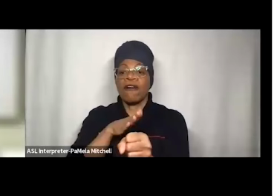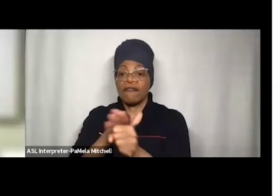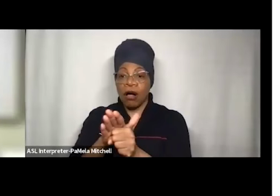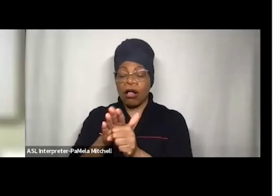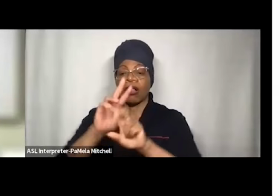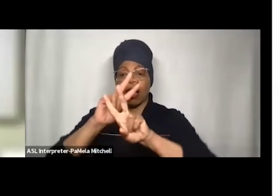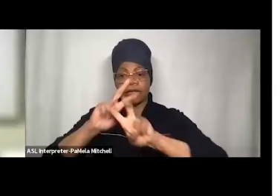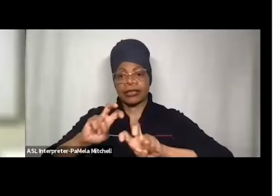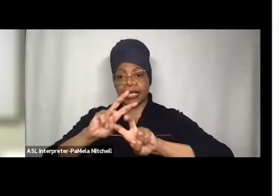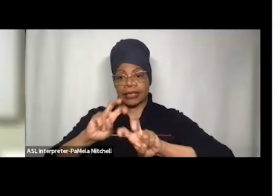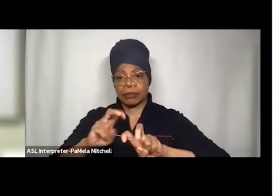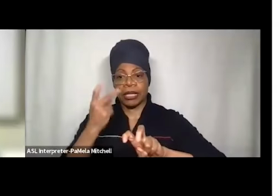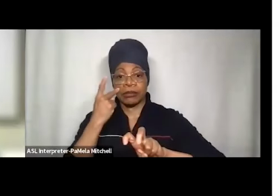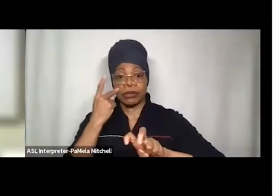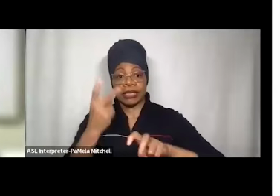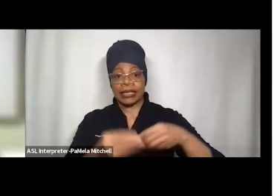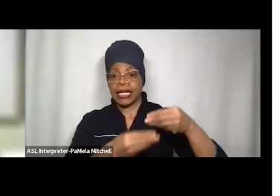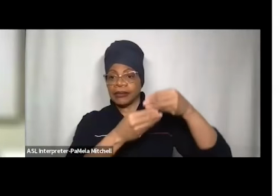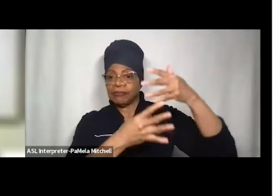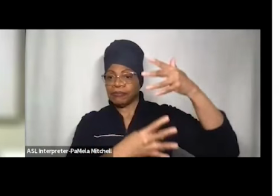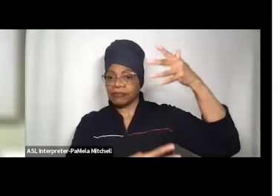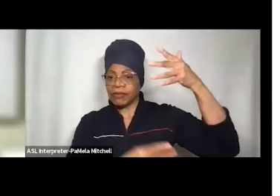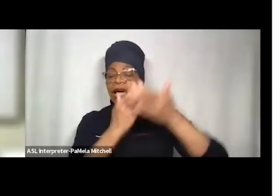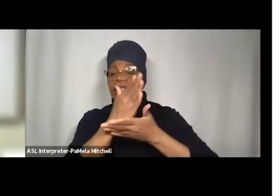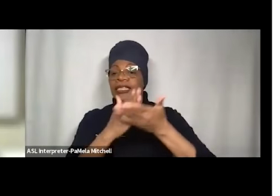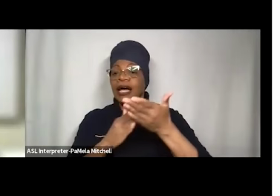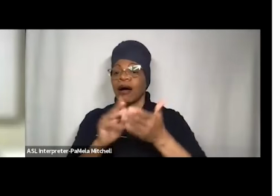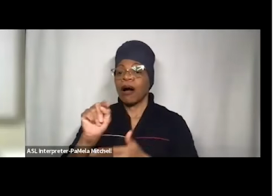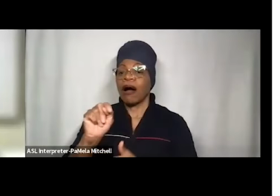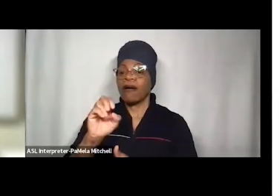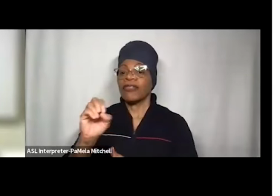So here are some of the instruments for use,